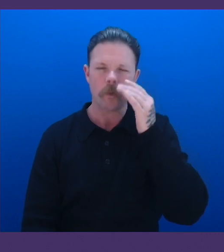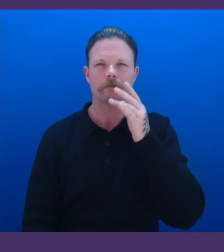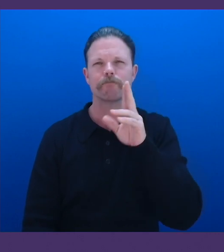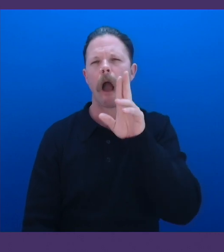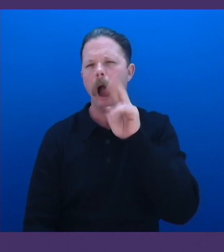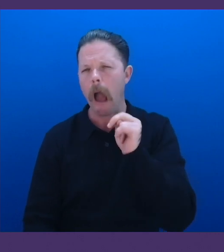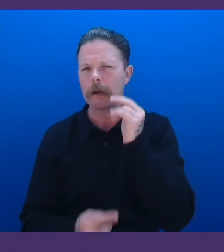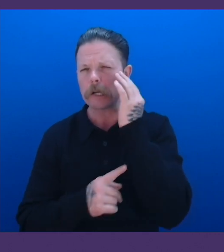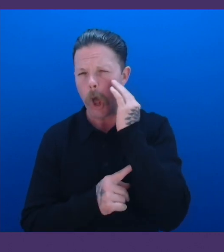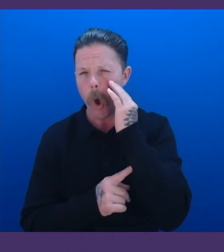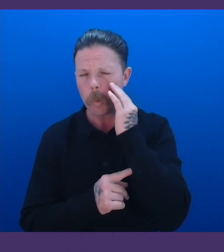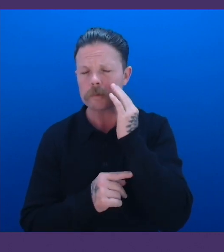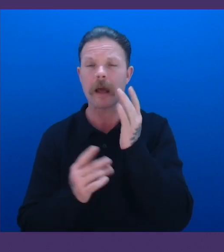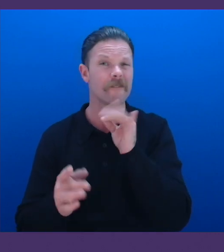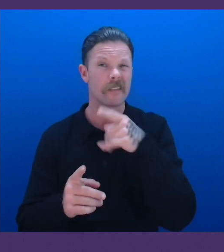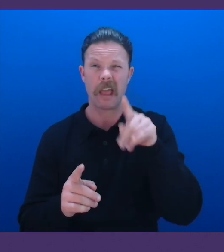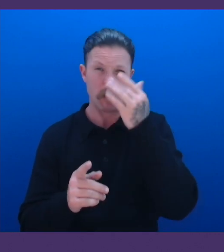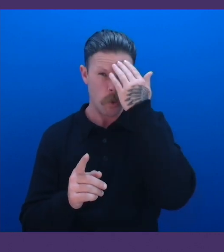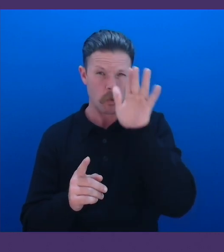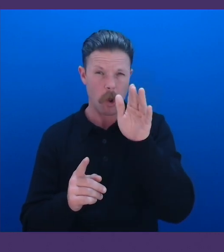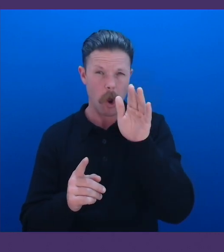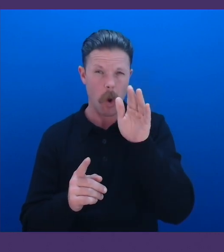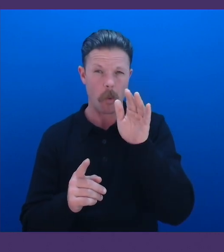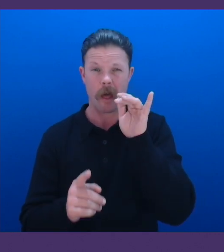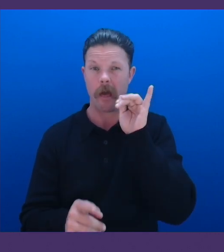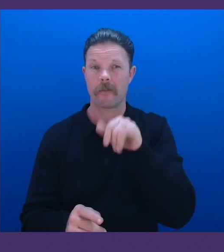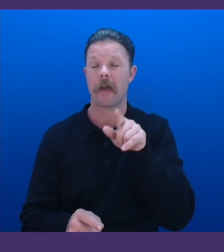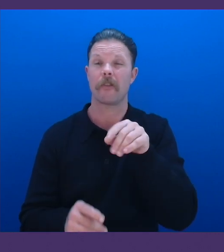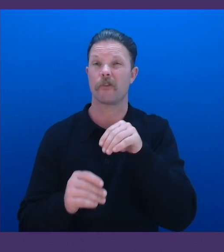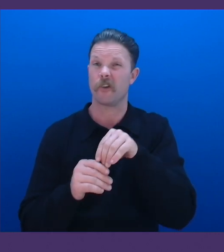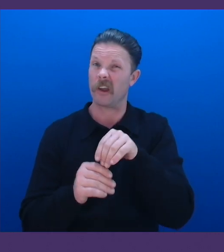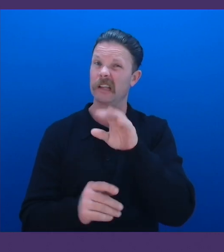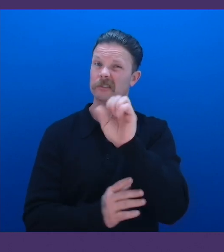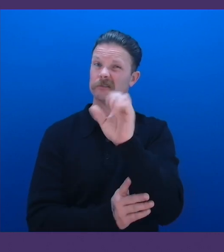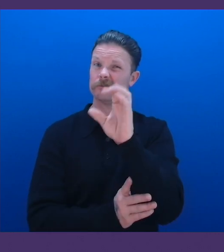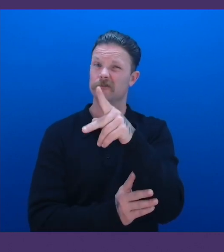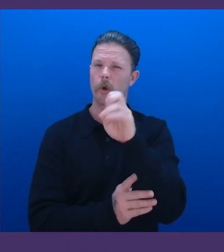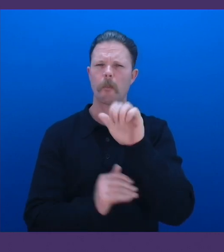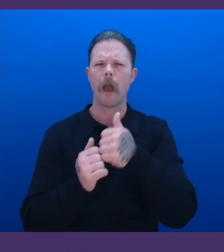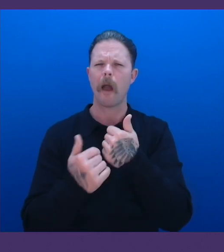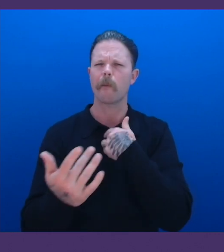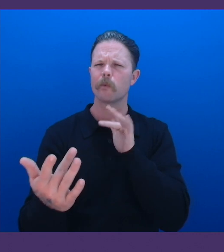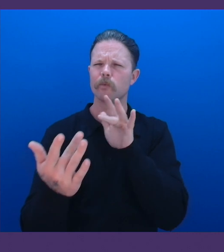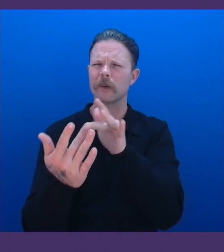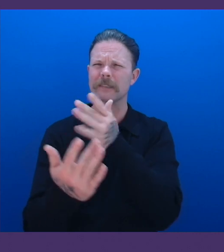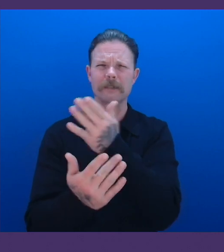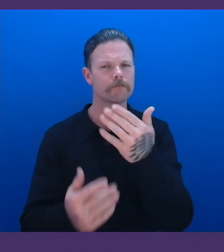If they don't know that they are in scope, how can we reach them? I haven't really figured that out yet, but I'm sure